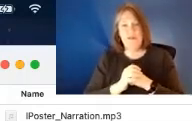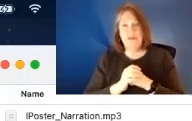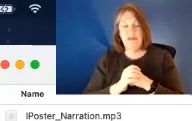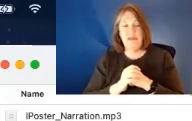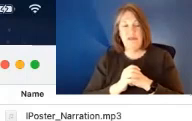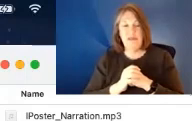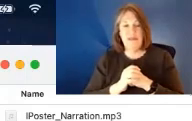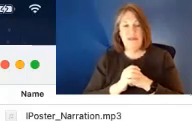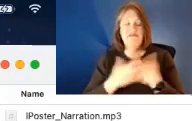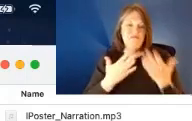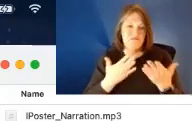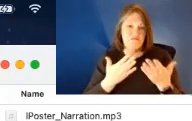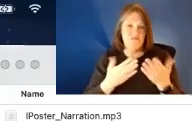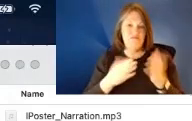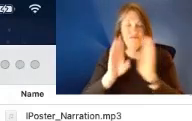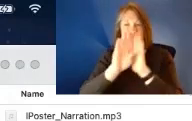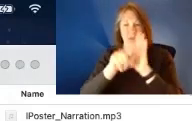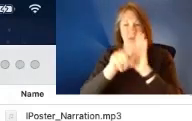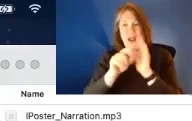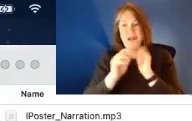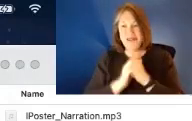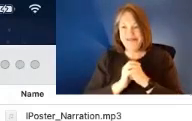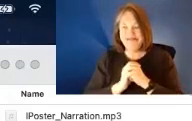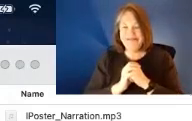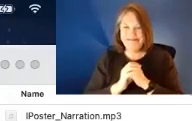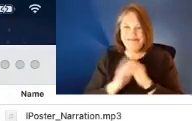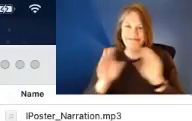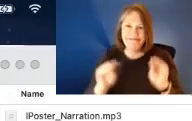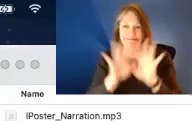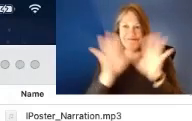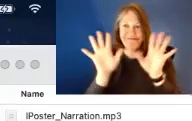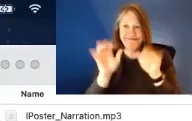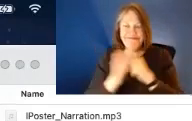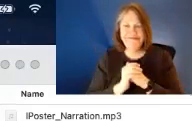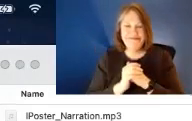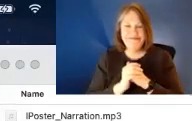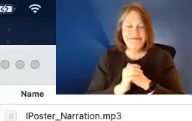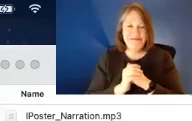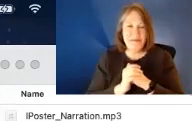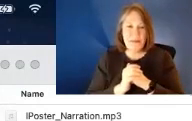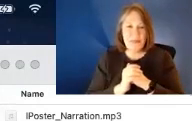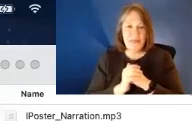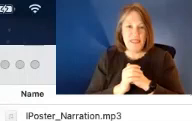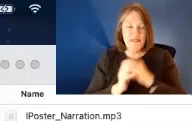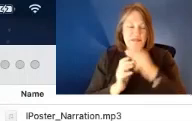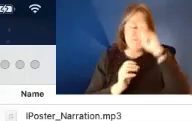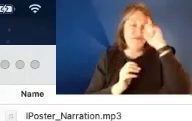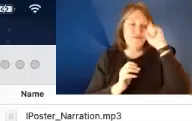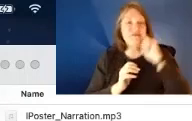we've got a background image. 06:55:22 To enter content into the content